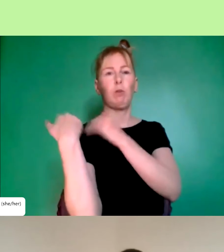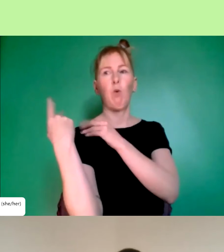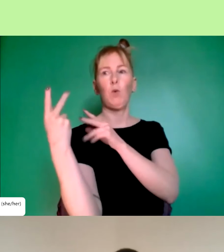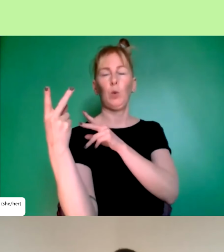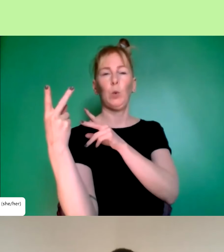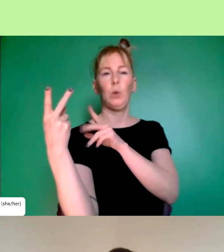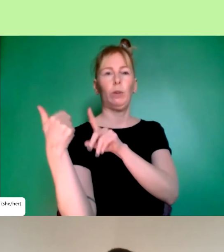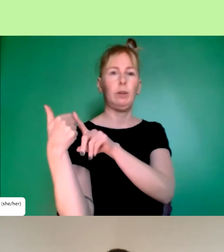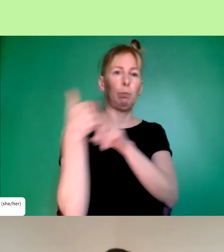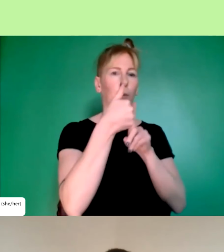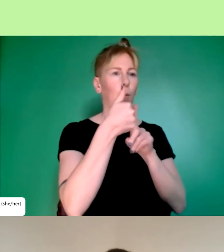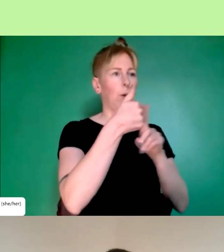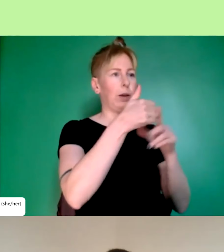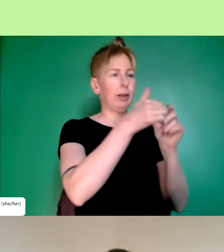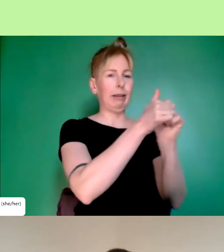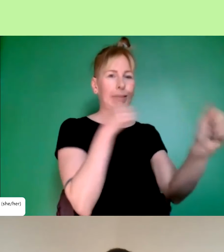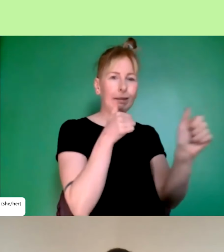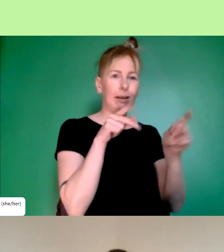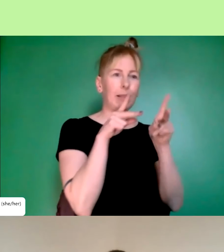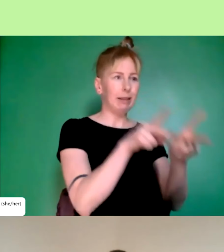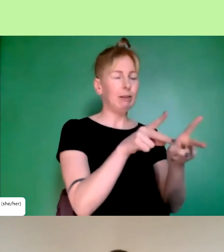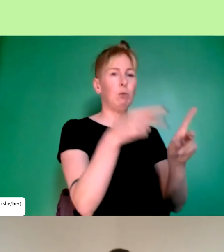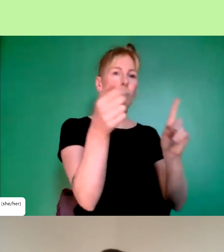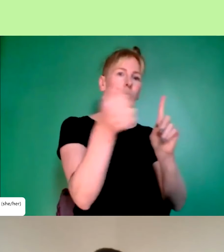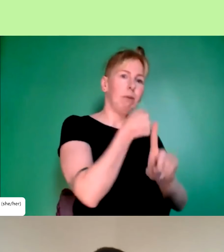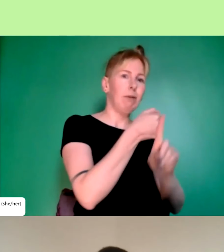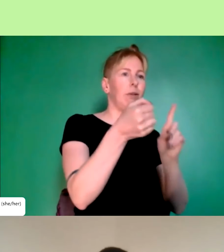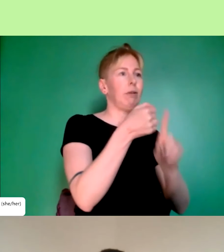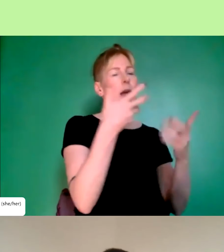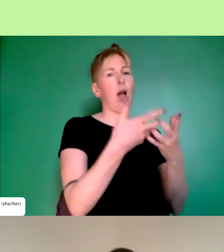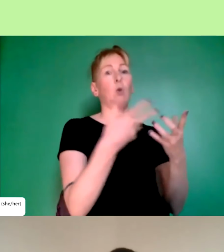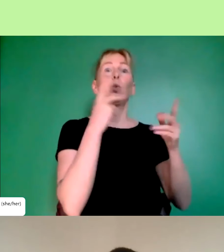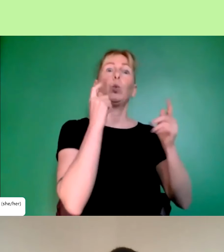questions already. So I'm going to jump to them. But hopefully we can keep us rolling